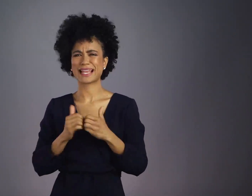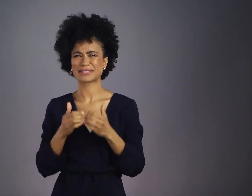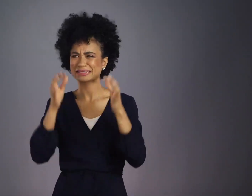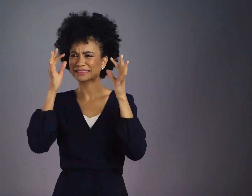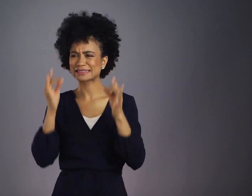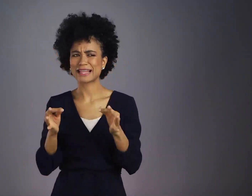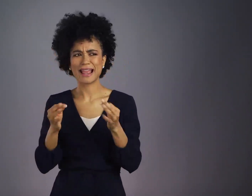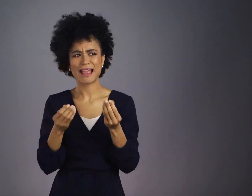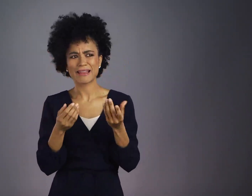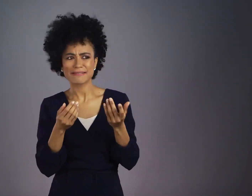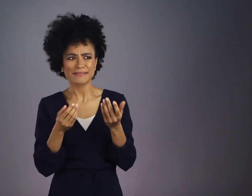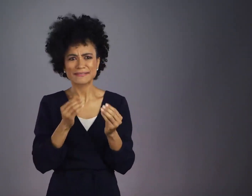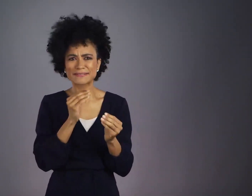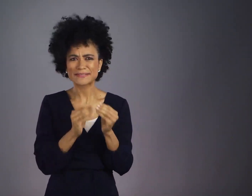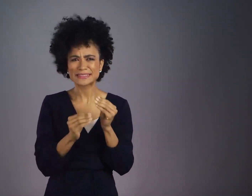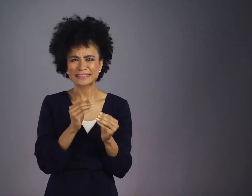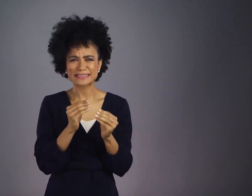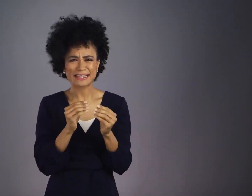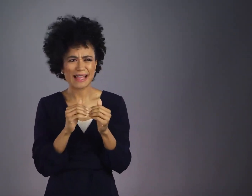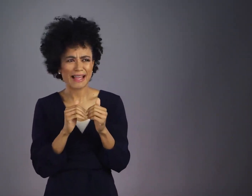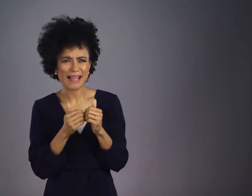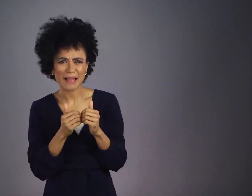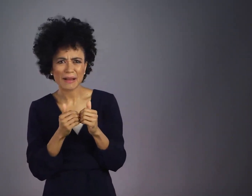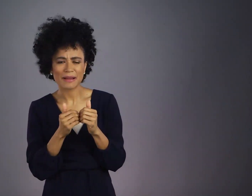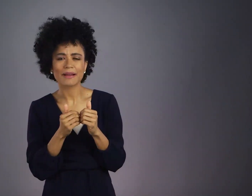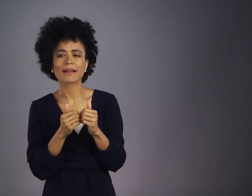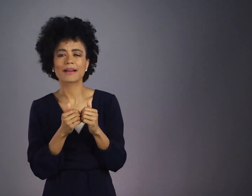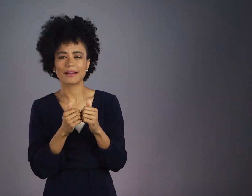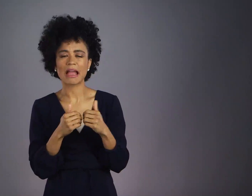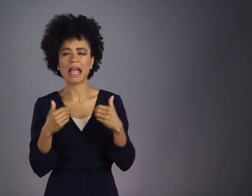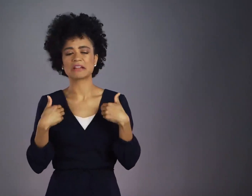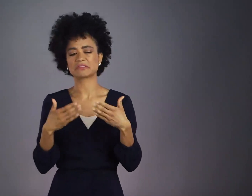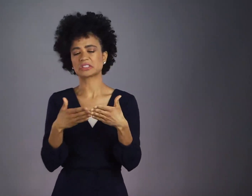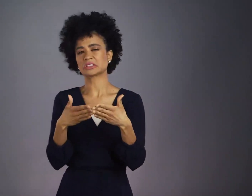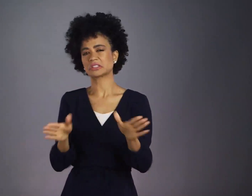there are some general principles which we ﬁnd guiding.